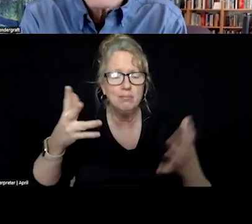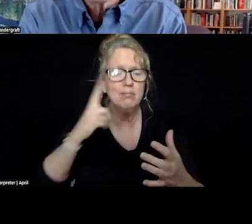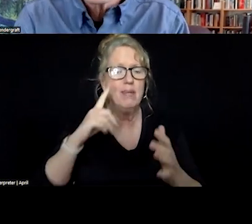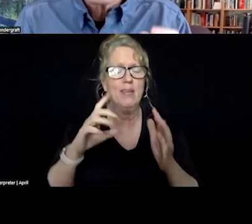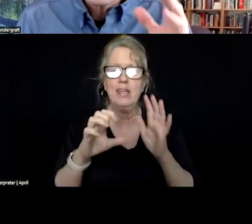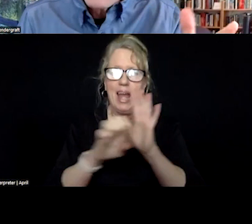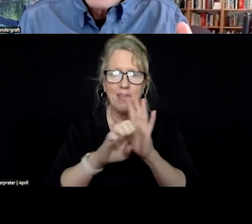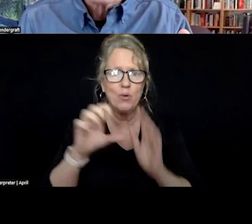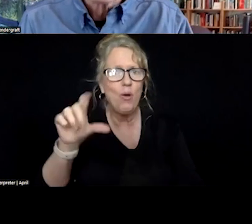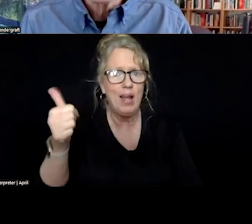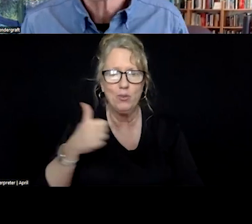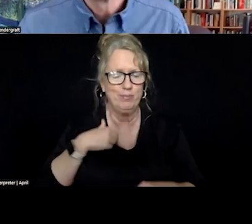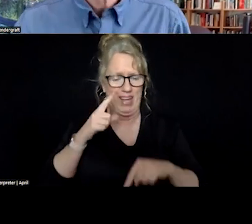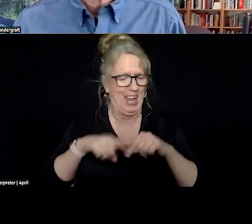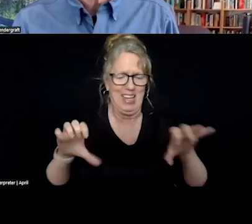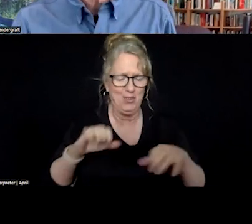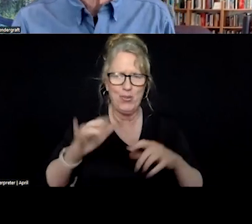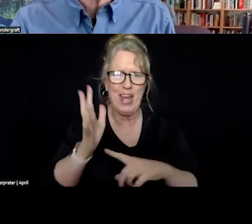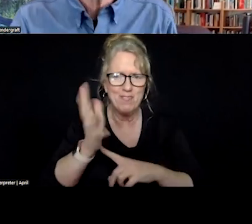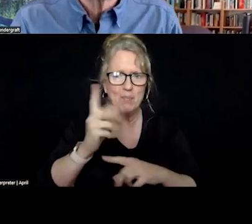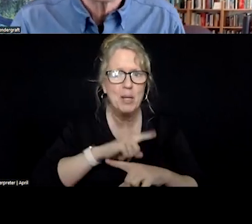I CANNOT DO THAT IN FIVE MINUTES, BUT FORTUNATELY, ONE OF THE